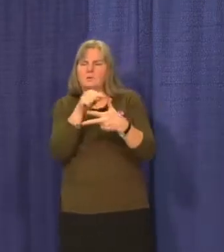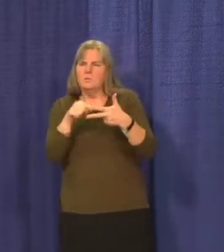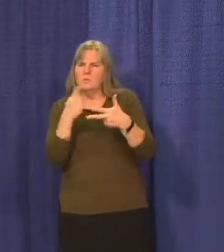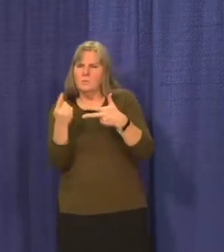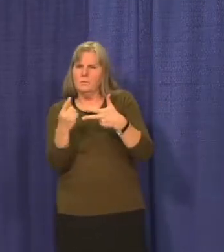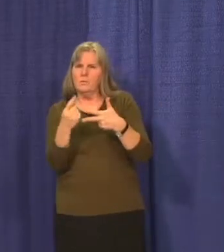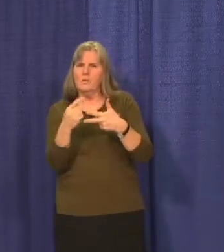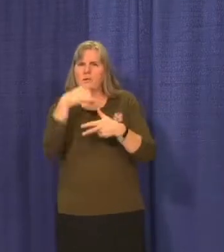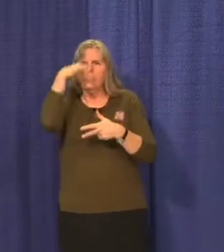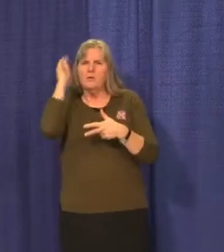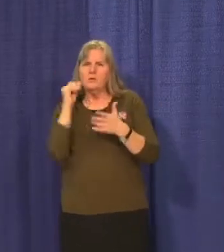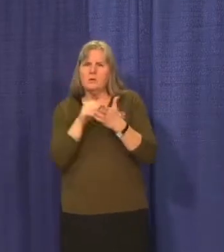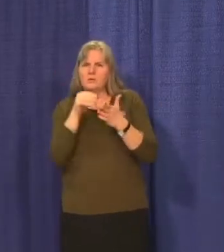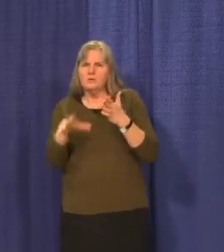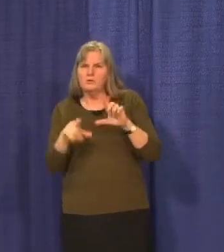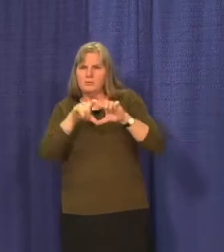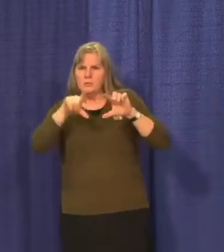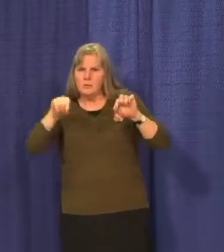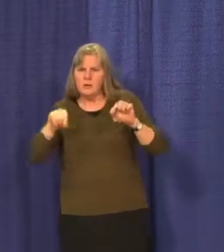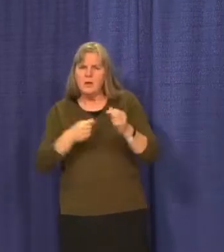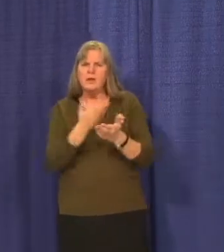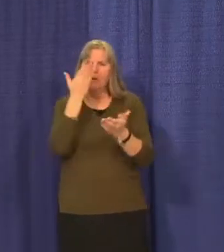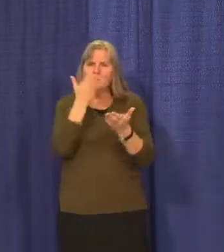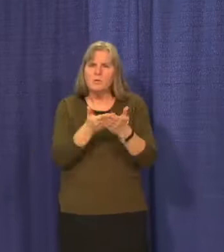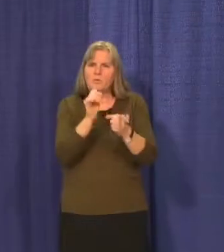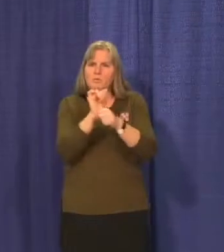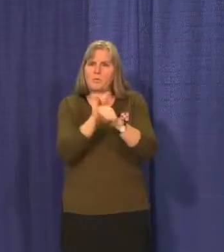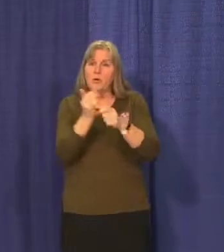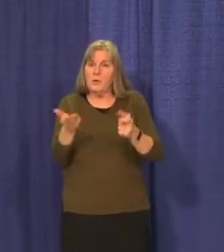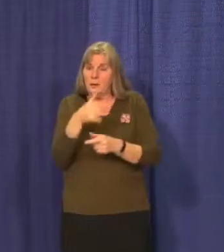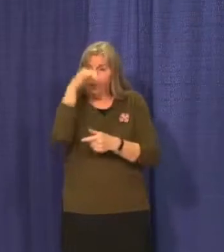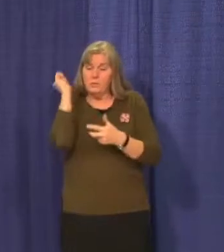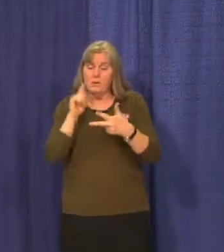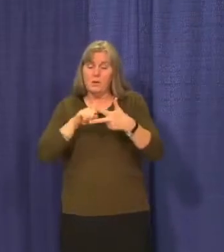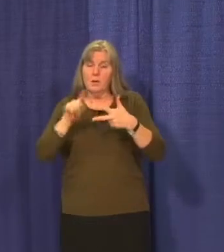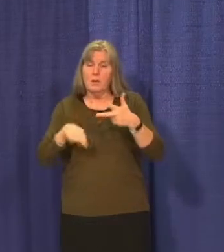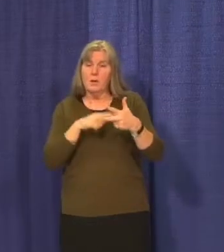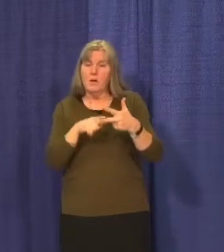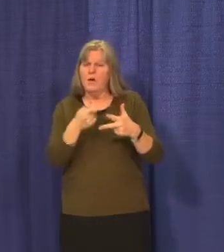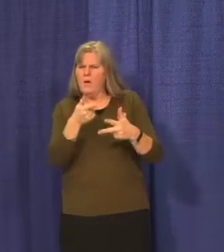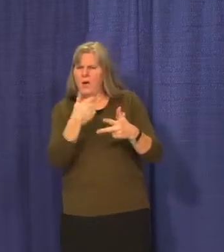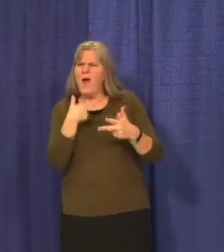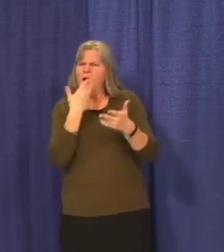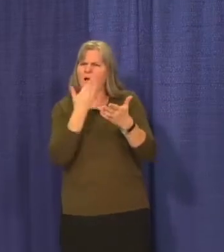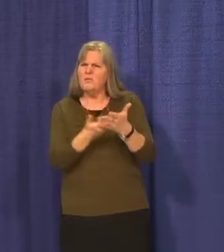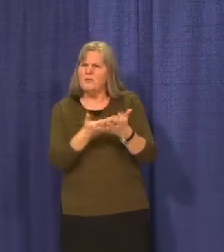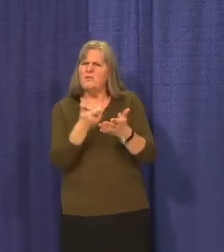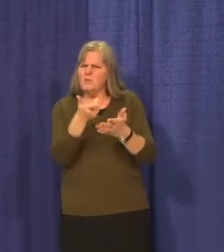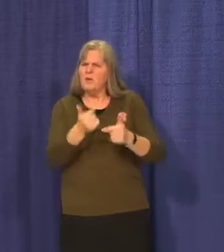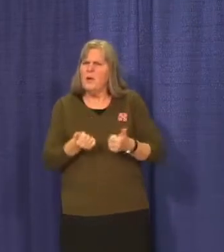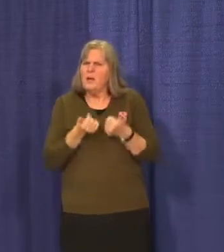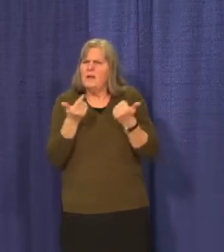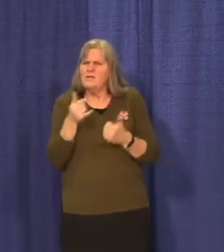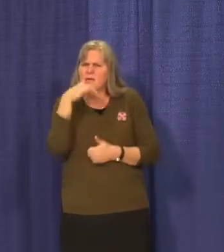following. A valid Yukon student card, proof of employment in the Yukon, or reasonable proof of